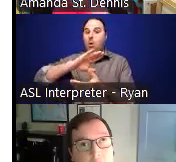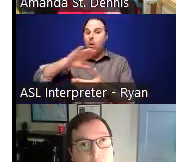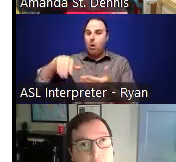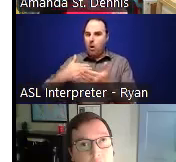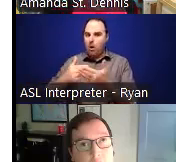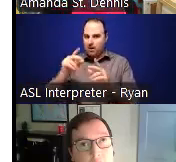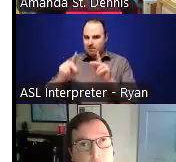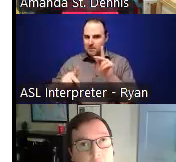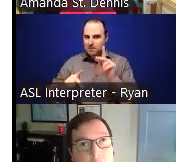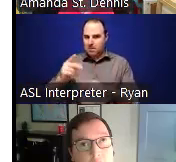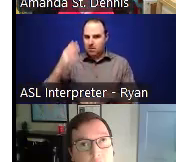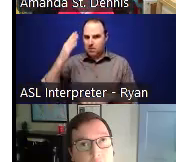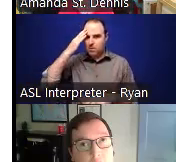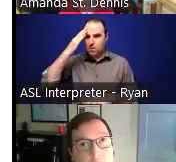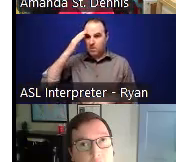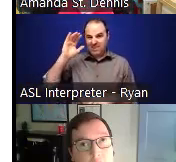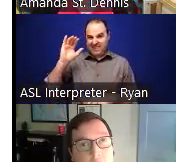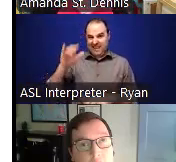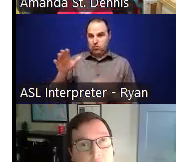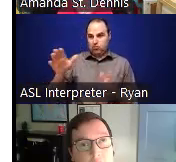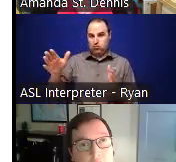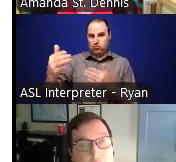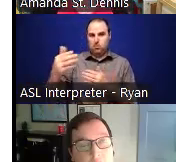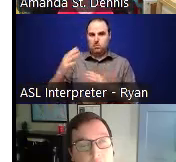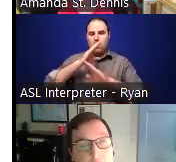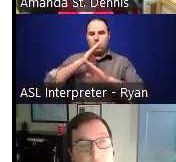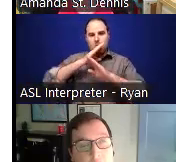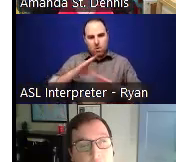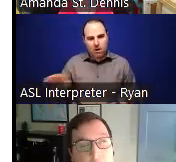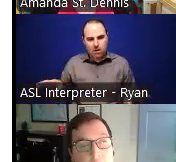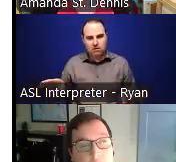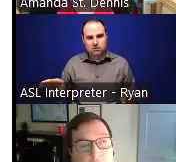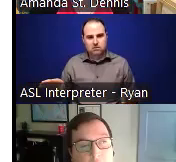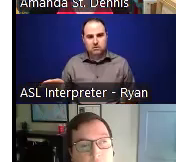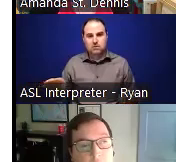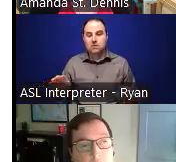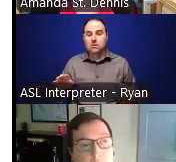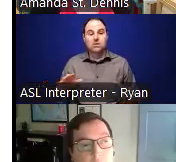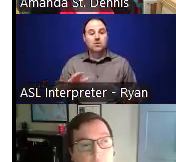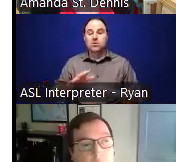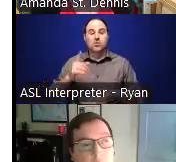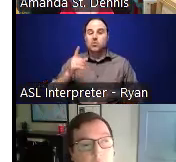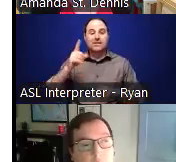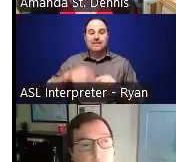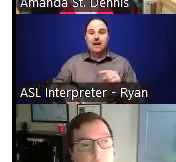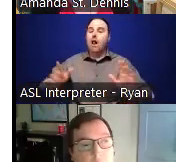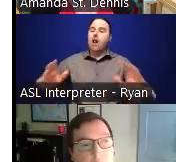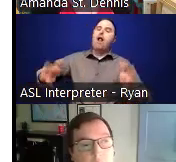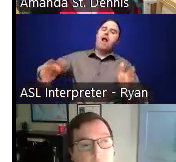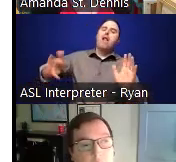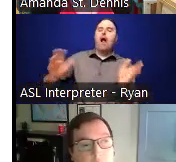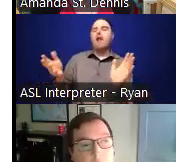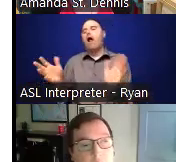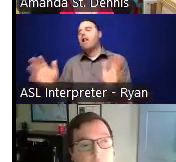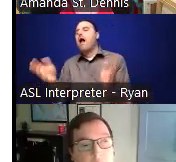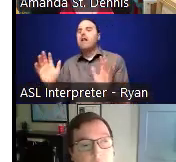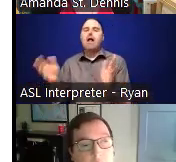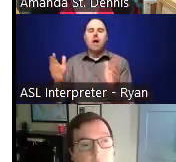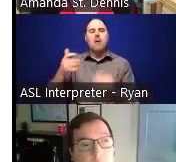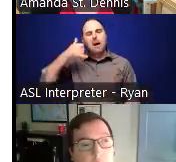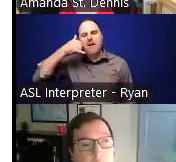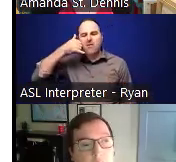No loud conversations, no talking on your phone loudly, having earbuds in. So it's some of those